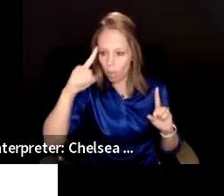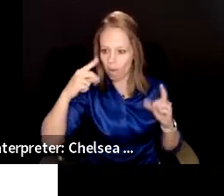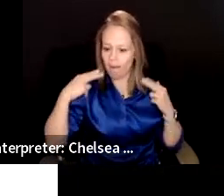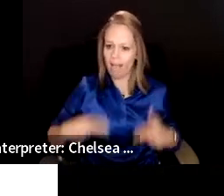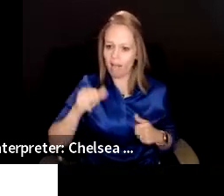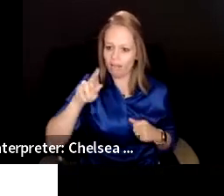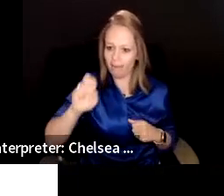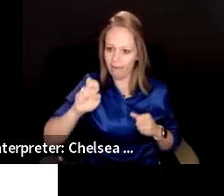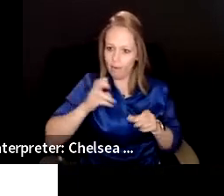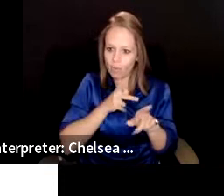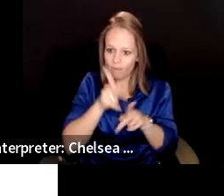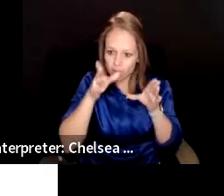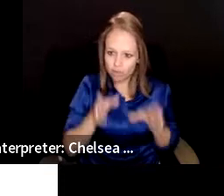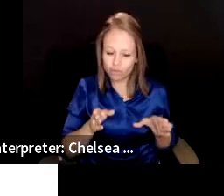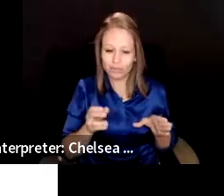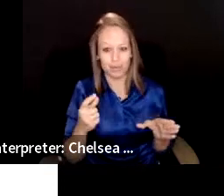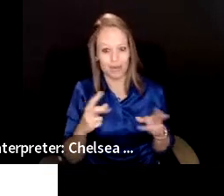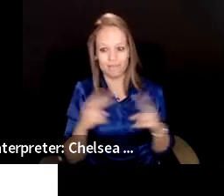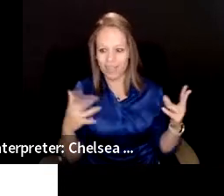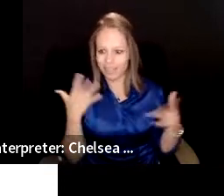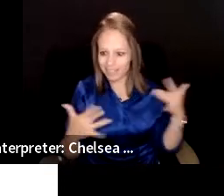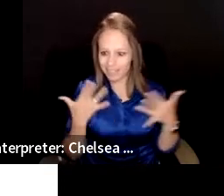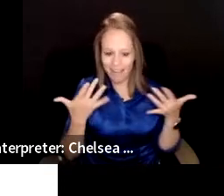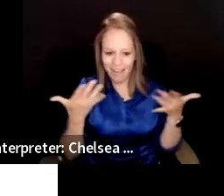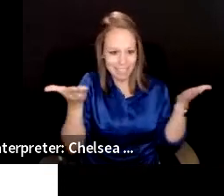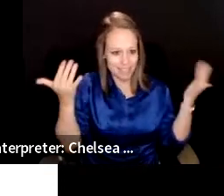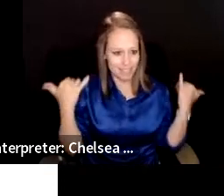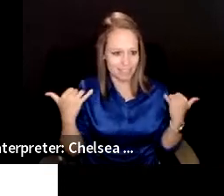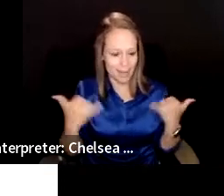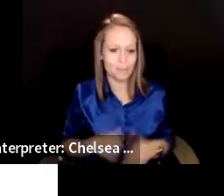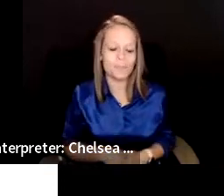and I'm very excited to be here today like I said. Just, what we are going to do here is some level setting.